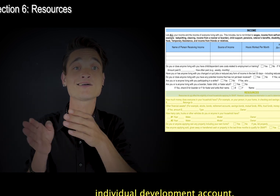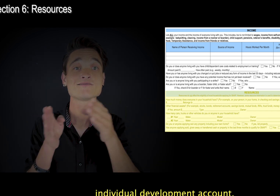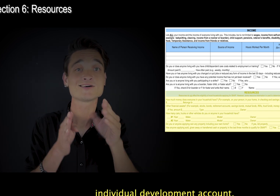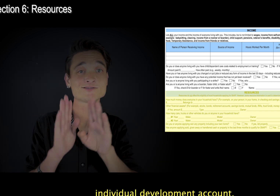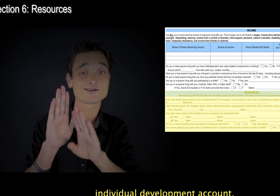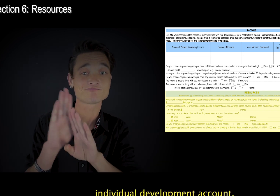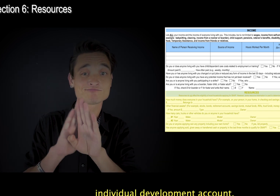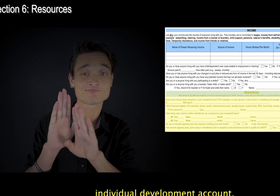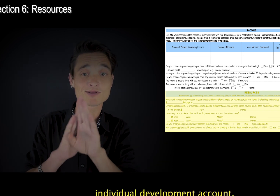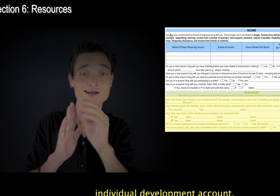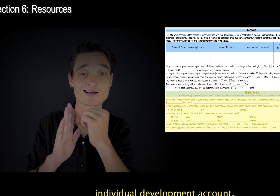individual development account,